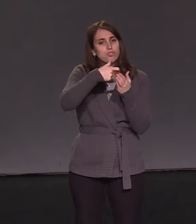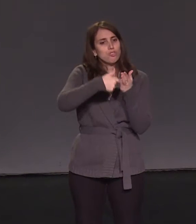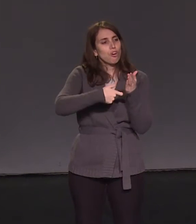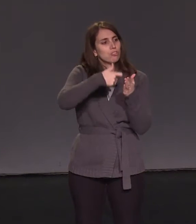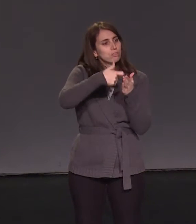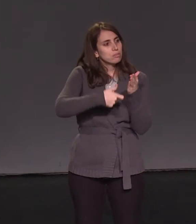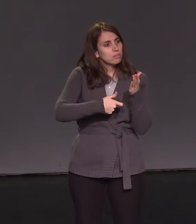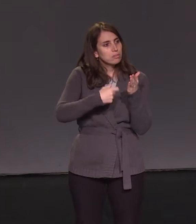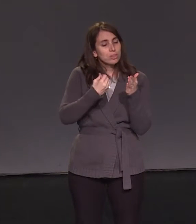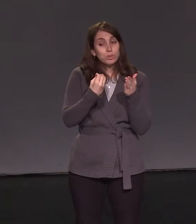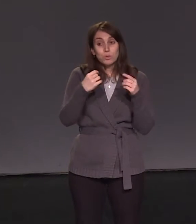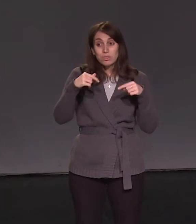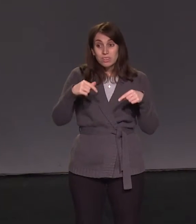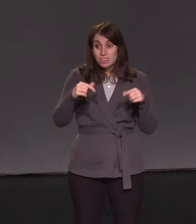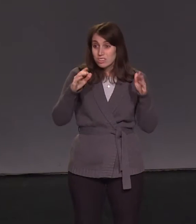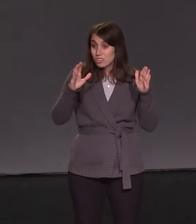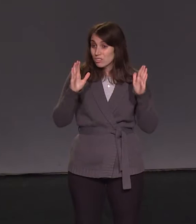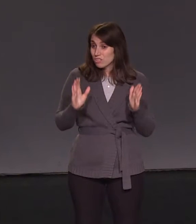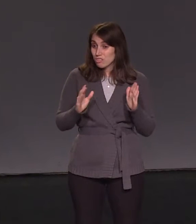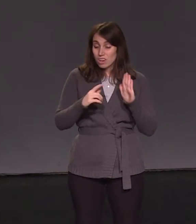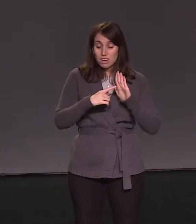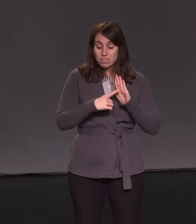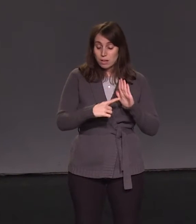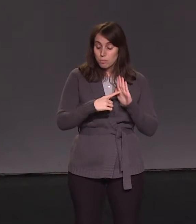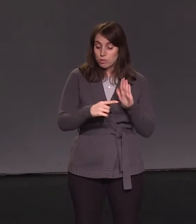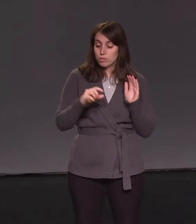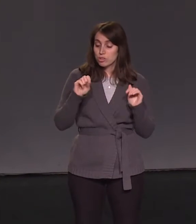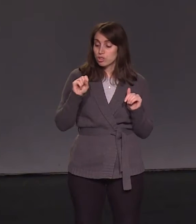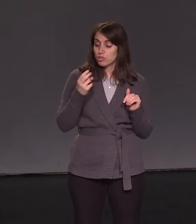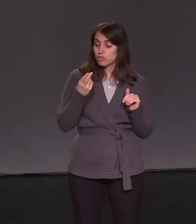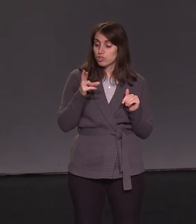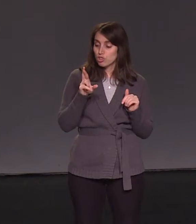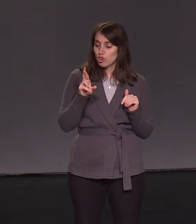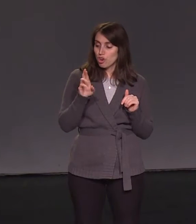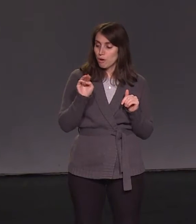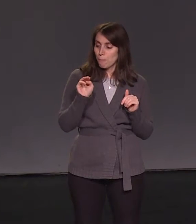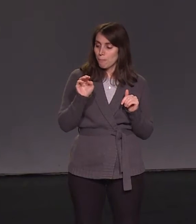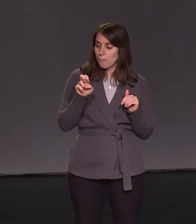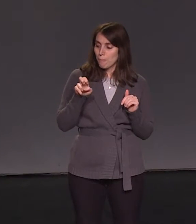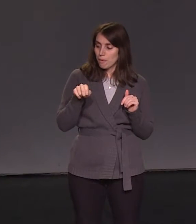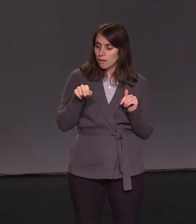So this is a great example, the Sherman Foundation and the city, working together to advance